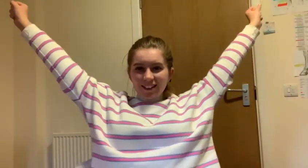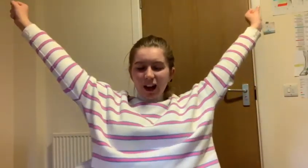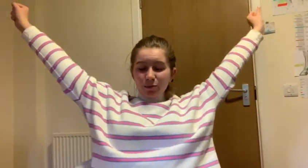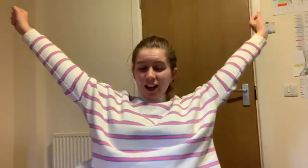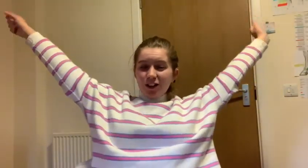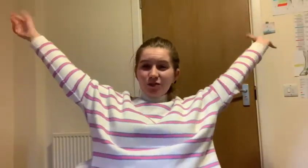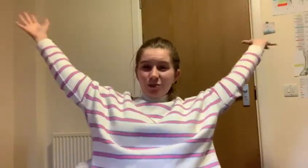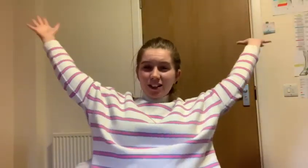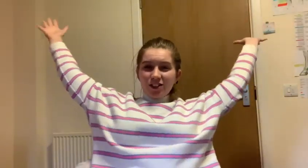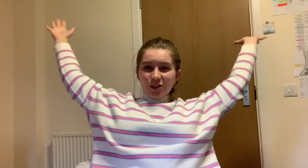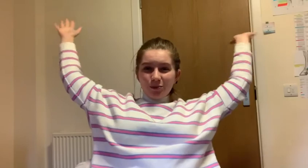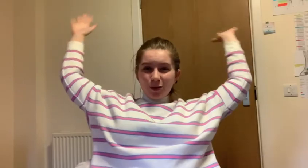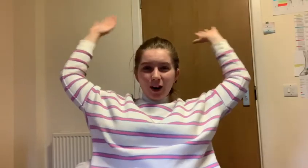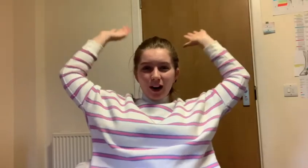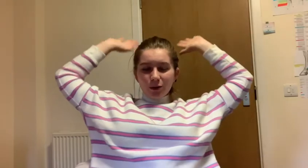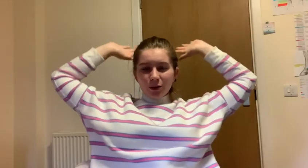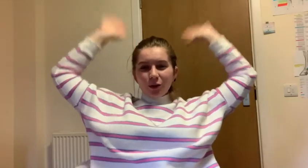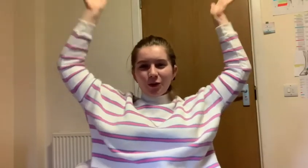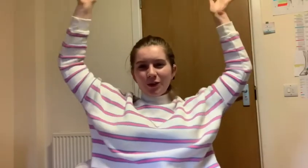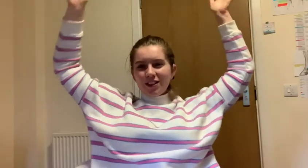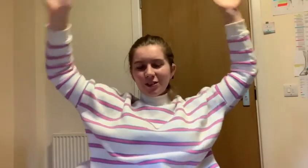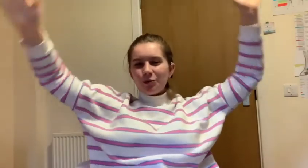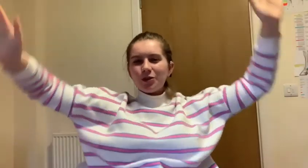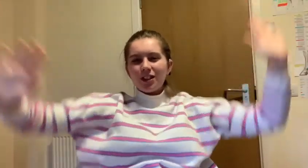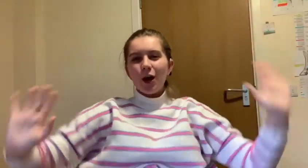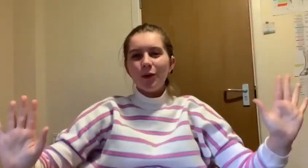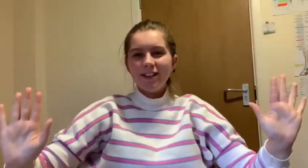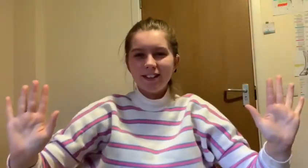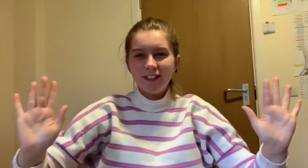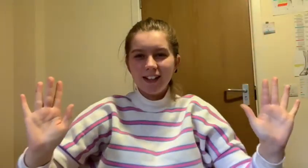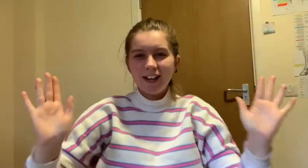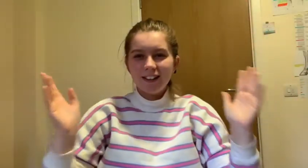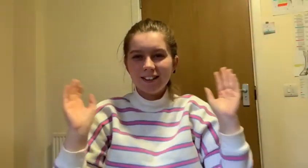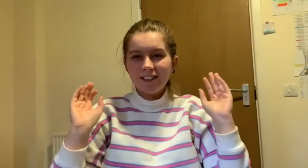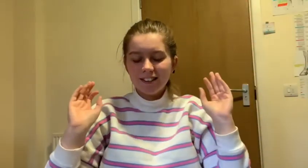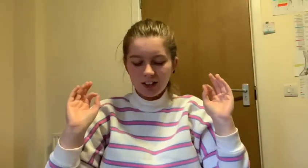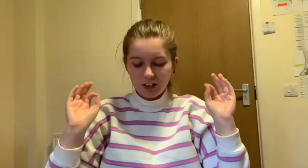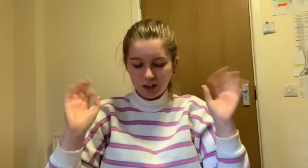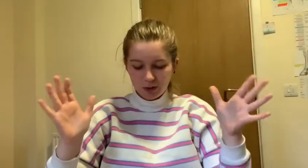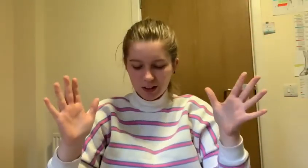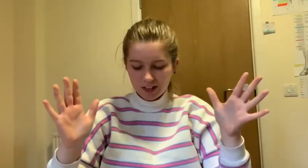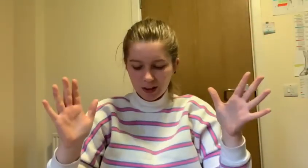I'm tired from teaching but I am absolutely love doing this. I can't to see you guys do this.